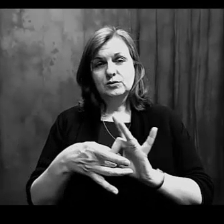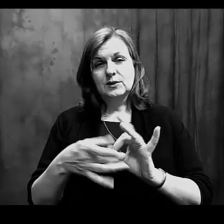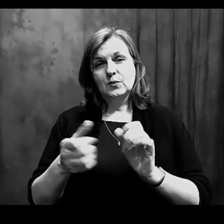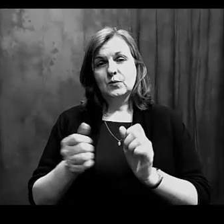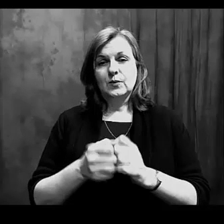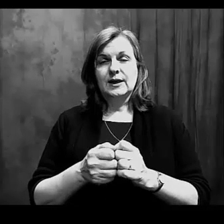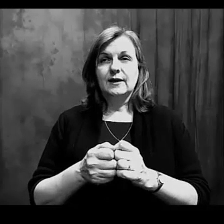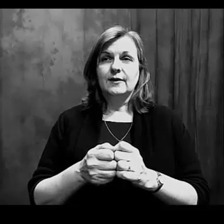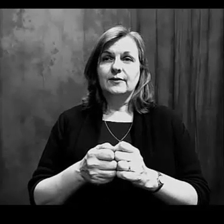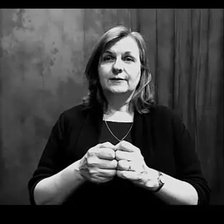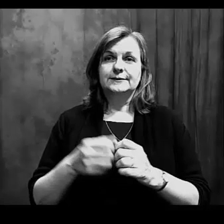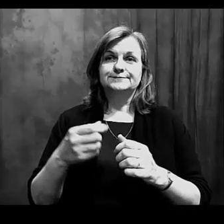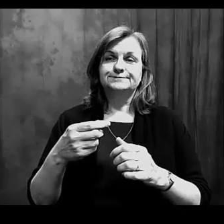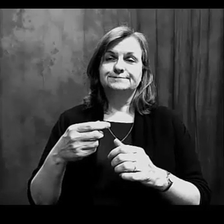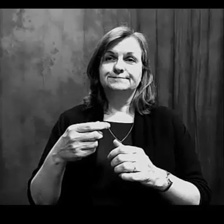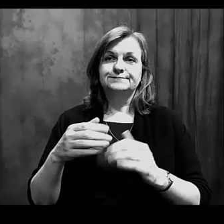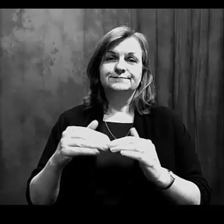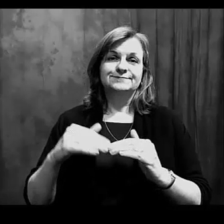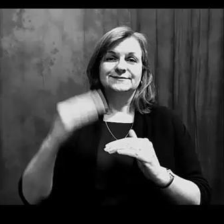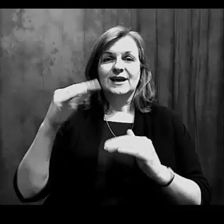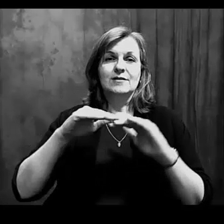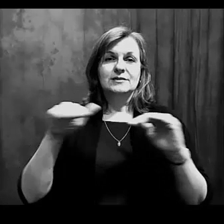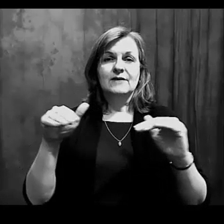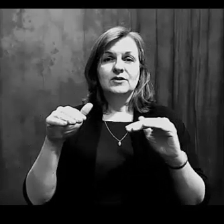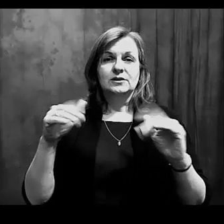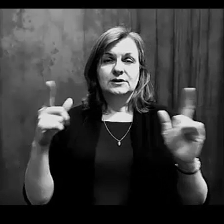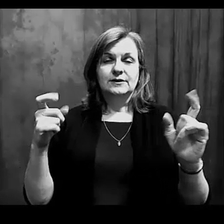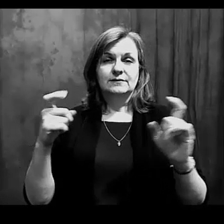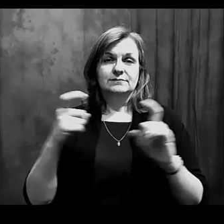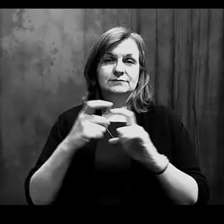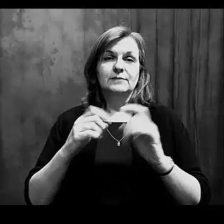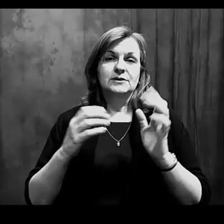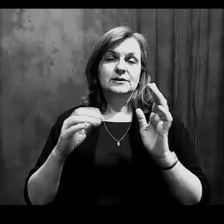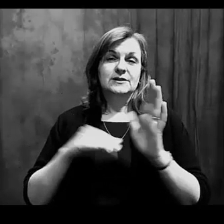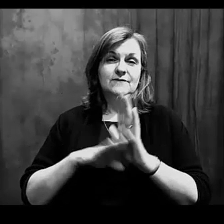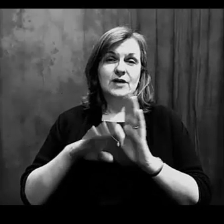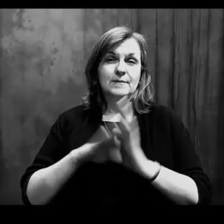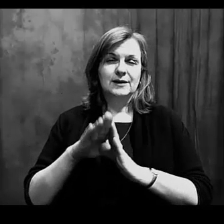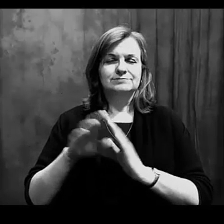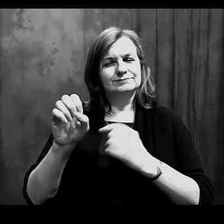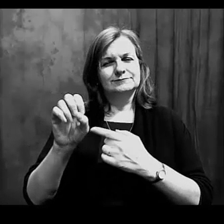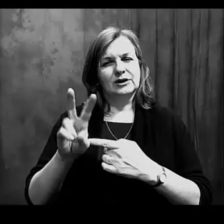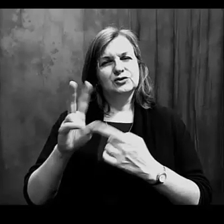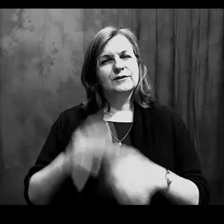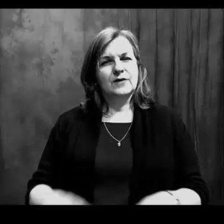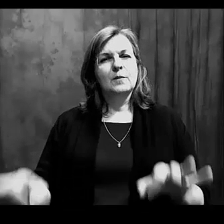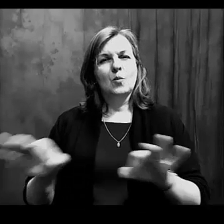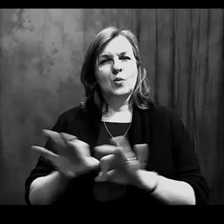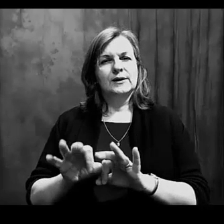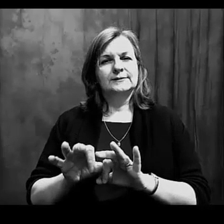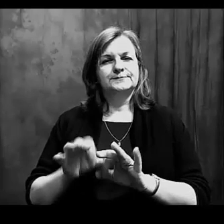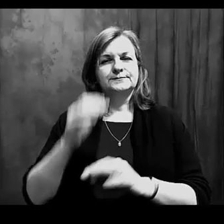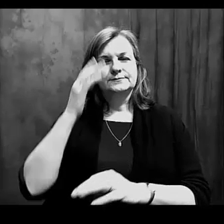associated with higher order development oxygen really is our key